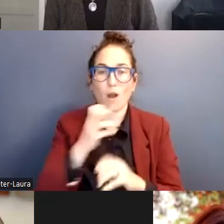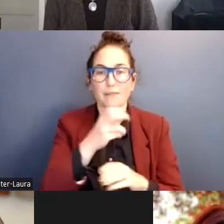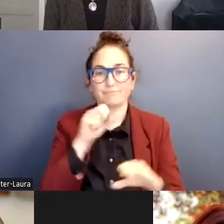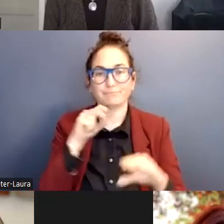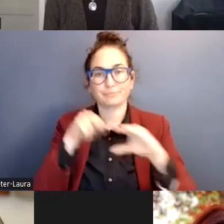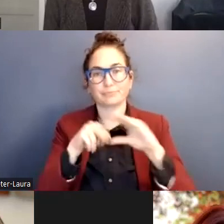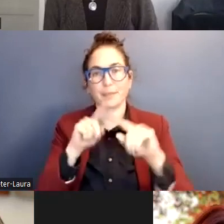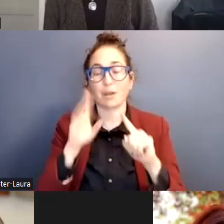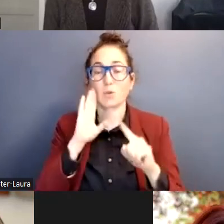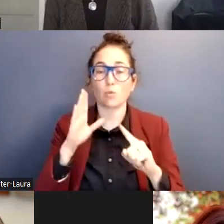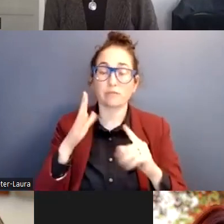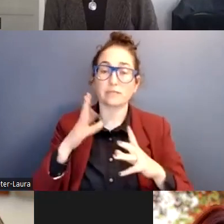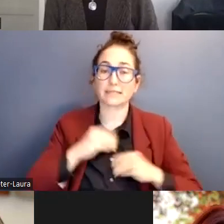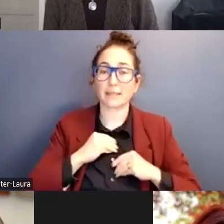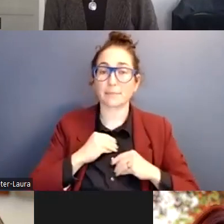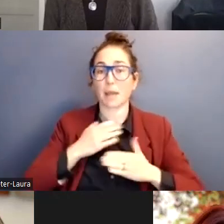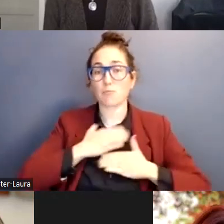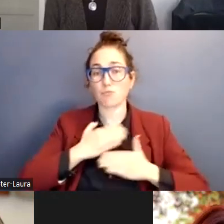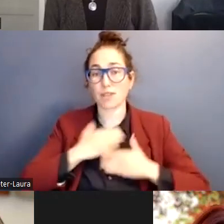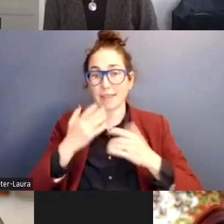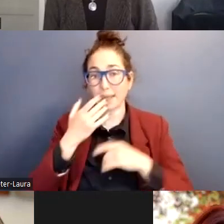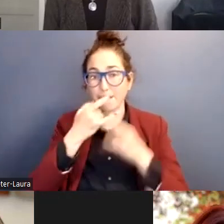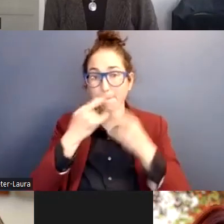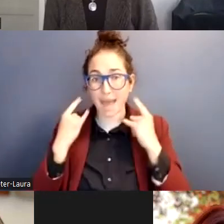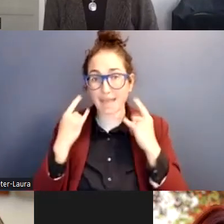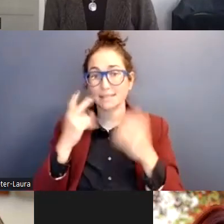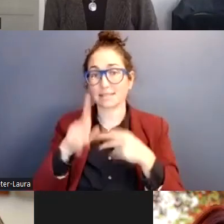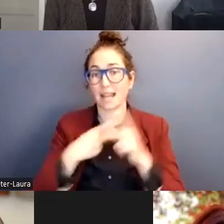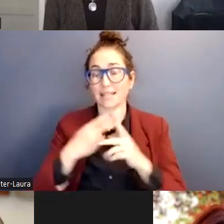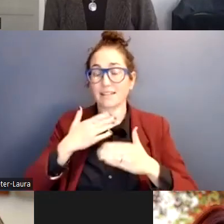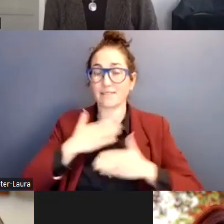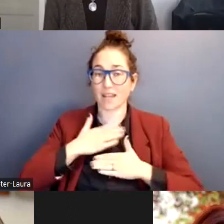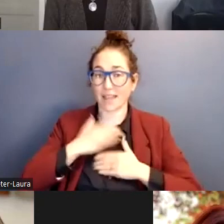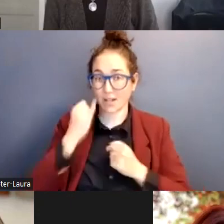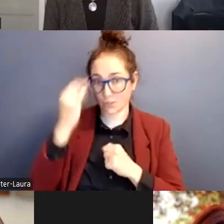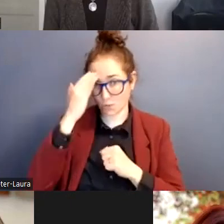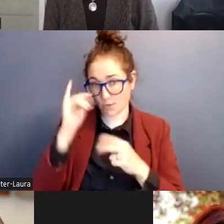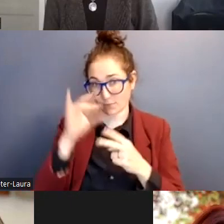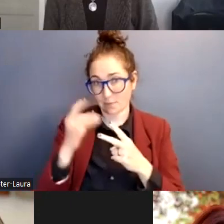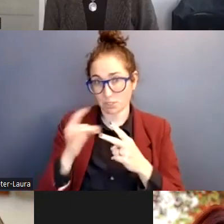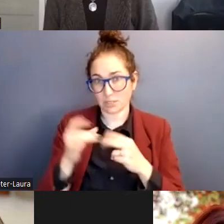accepted a breathing mask type of ventilator say no, it was an option. People can also use